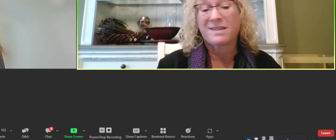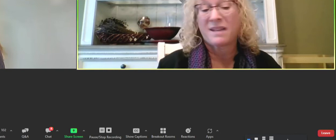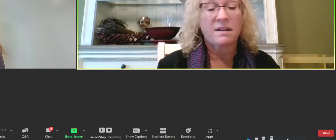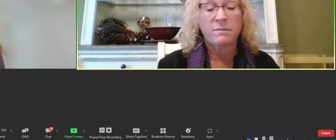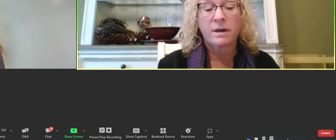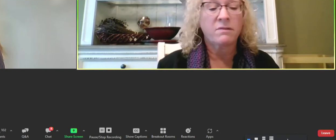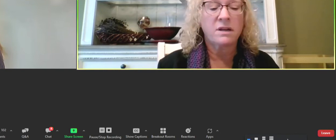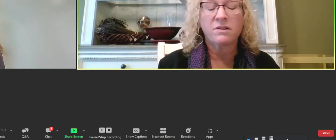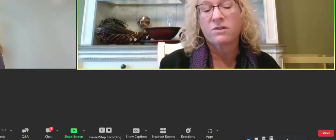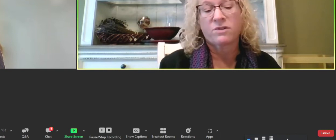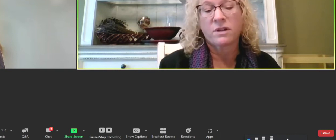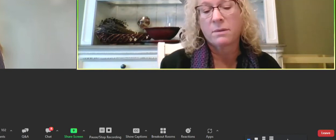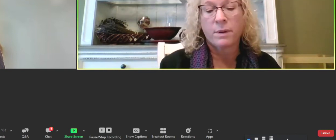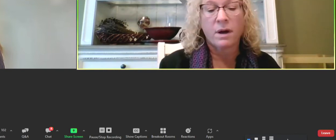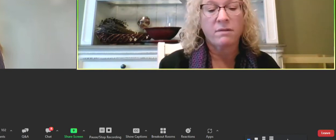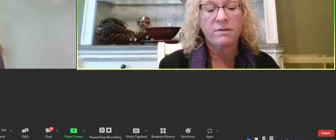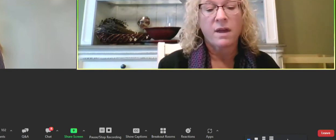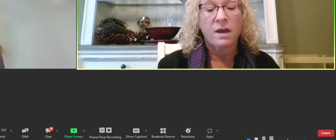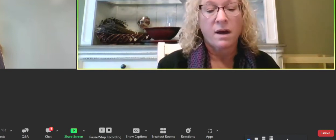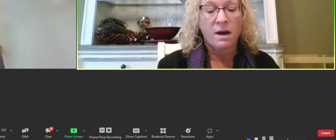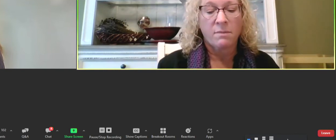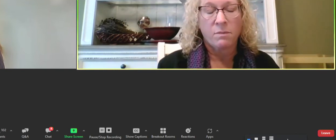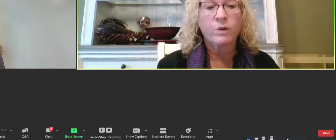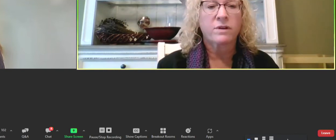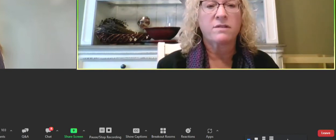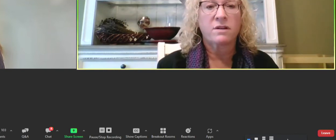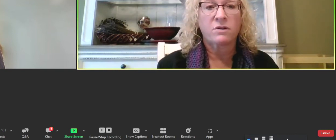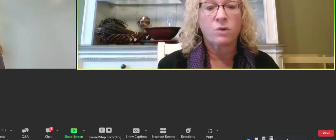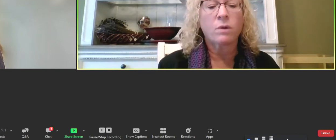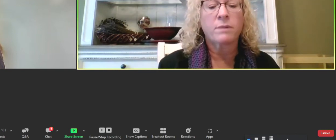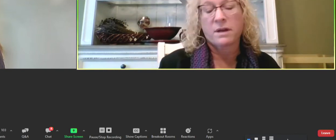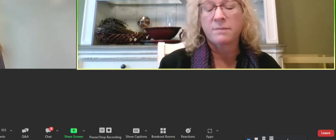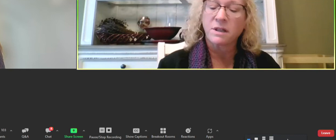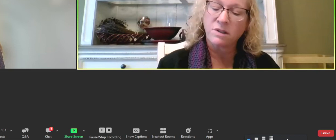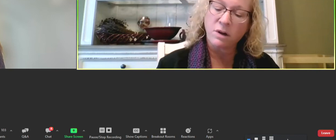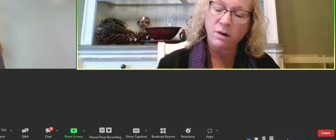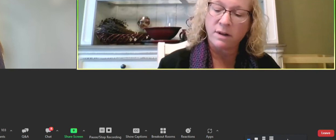and said, My readings are still above what's considered normal and I'm concerned